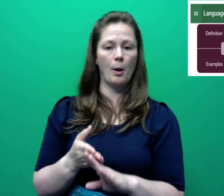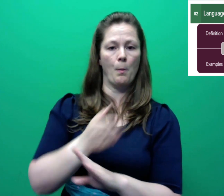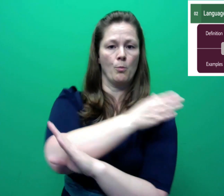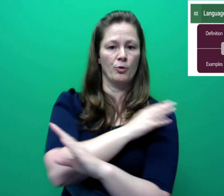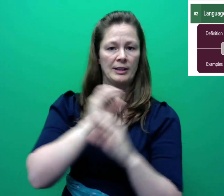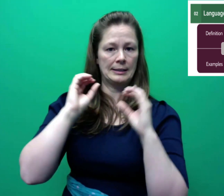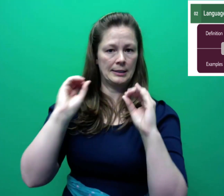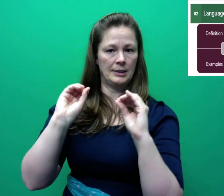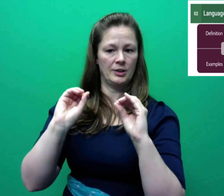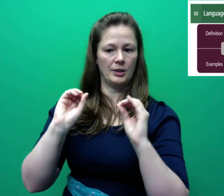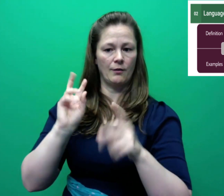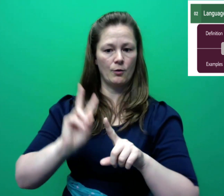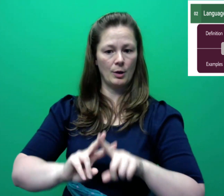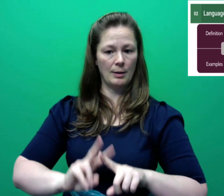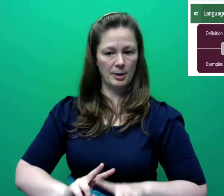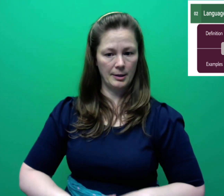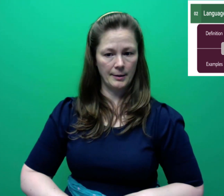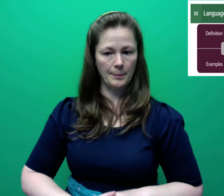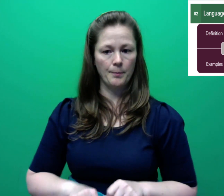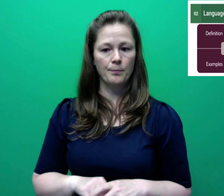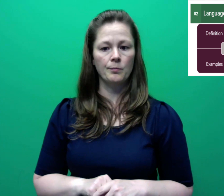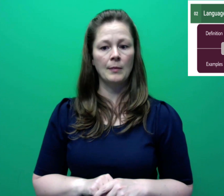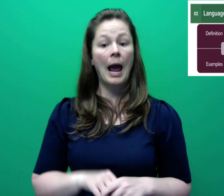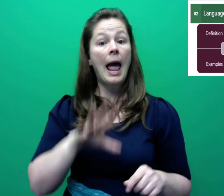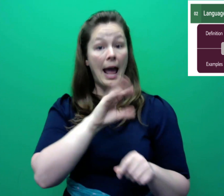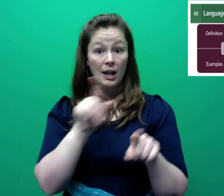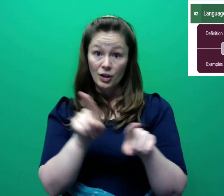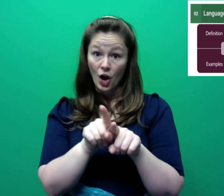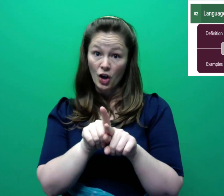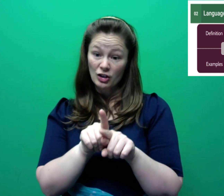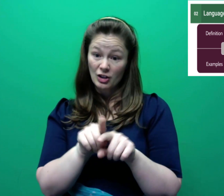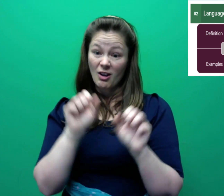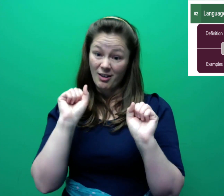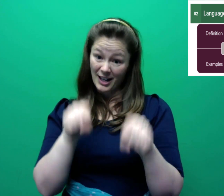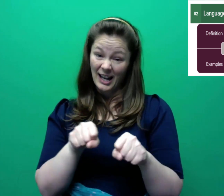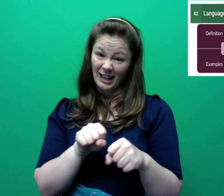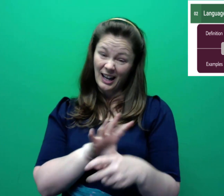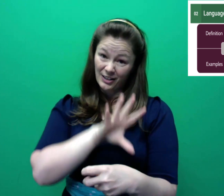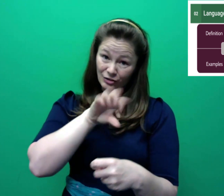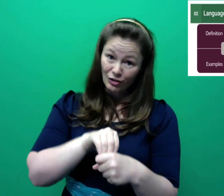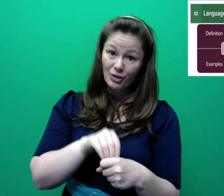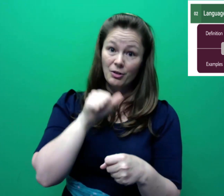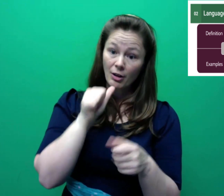teachers used to pre-teach vocabulary which can also embed non linguistic and